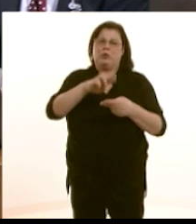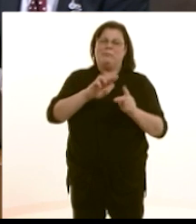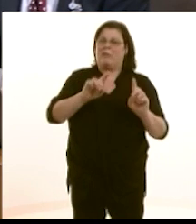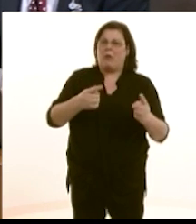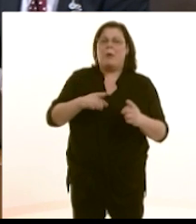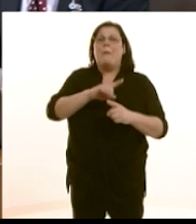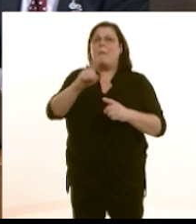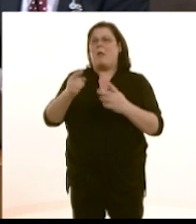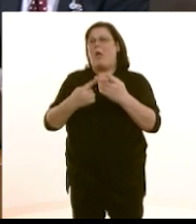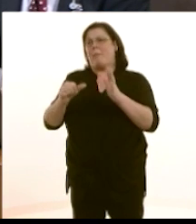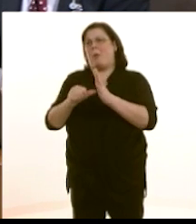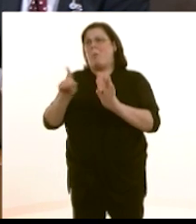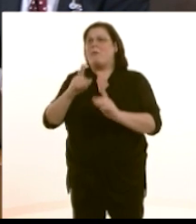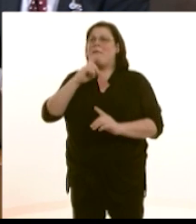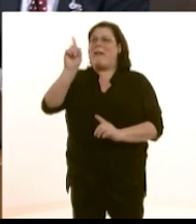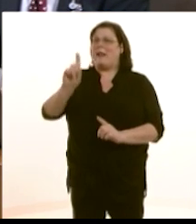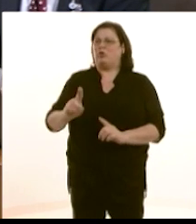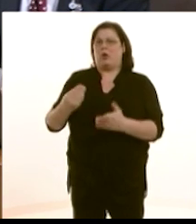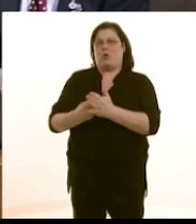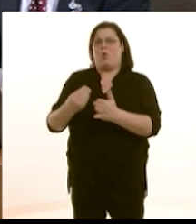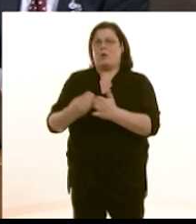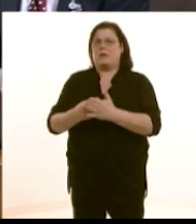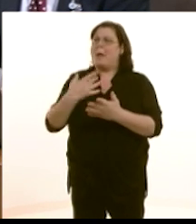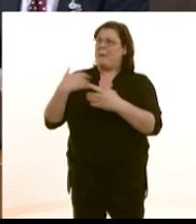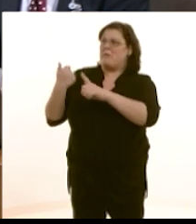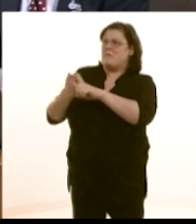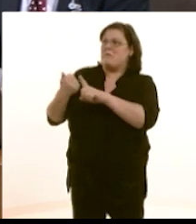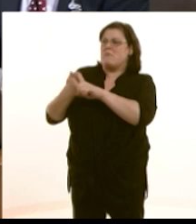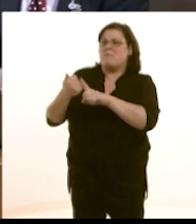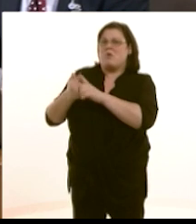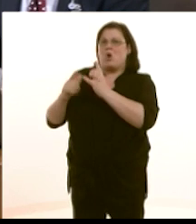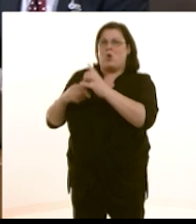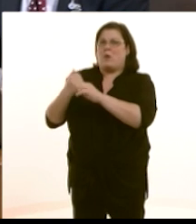that we have lobbying the UK Government about for four years. They recognised last month